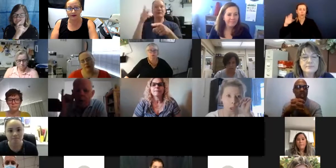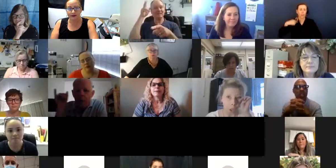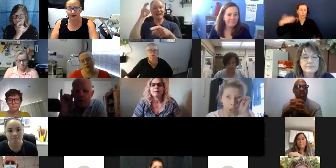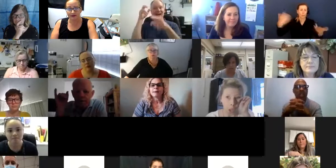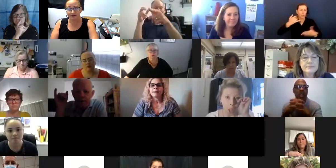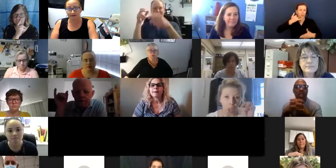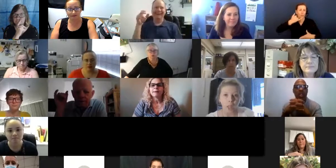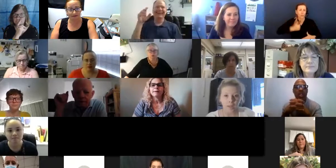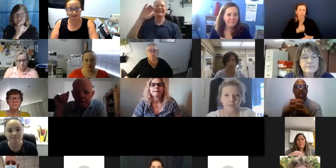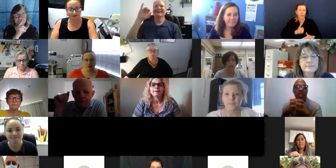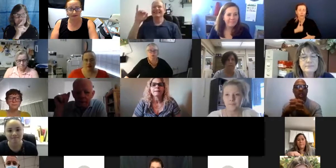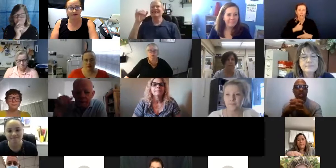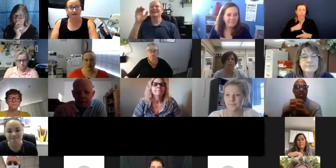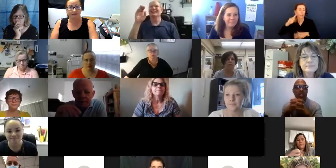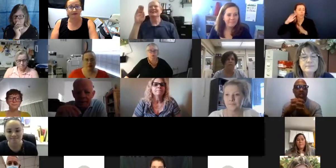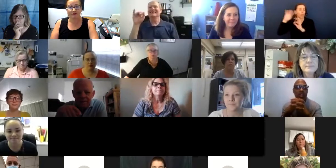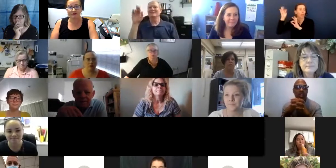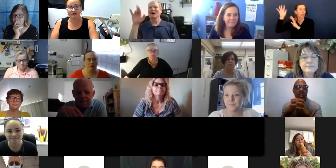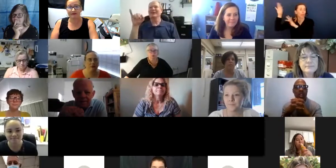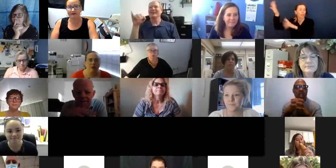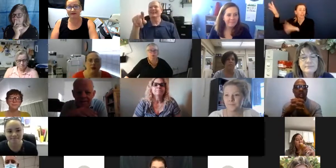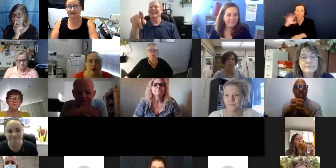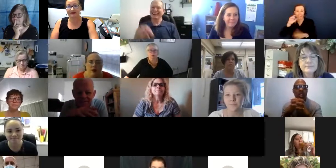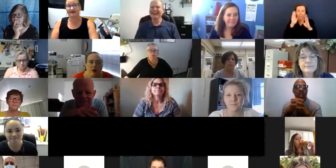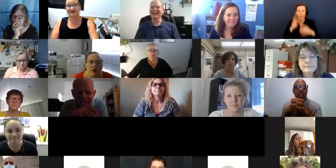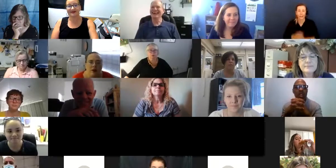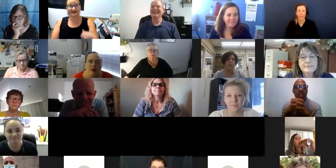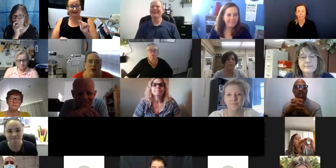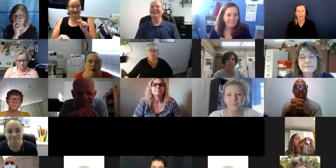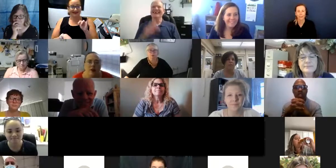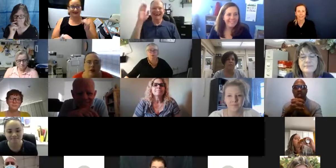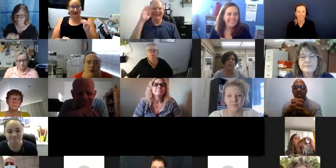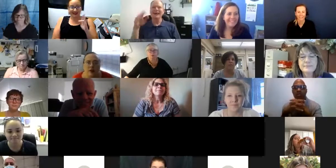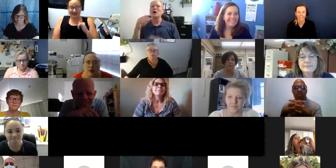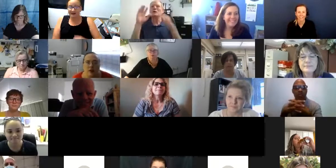Jabari: (on phone) I'm Jabari and I am here on the phone. Sorry, I am also in another meeting and I got distracted.